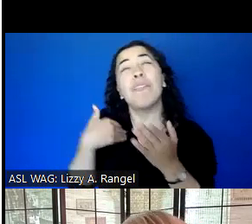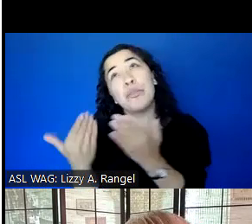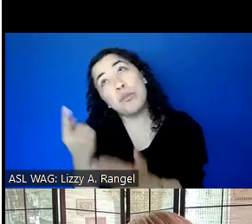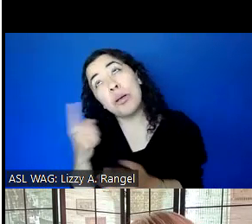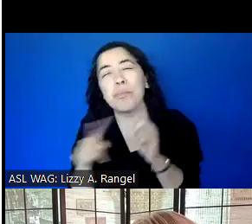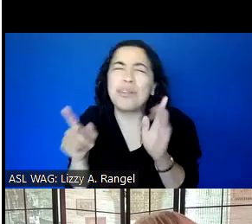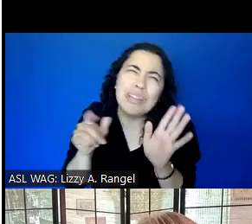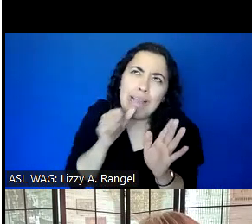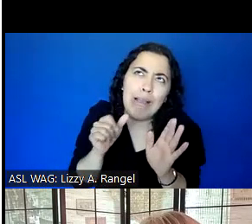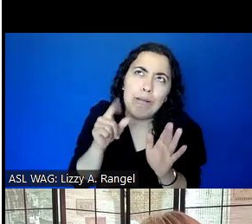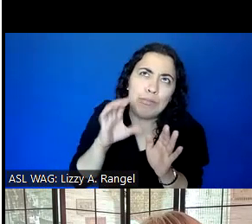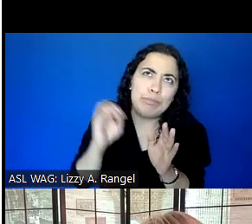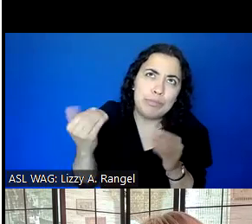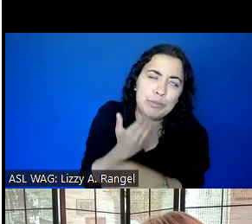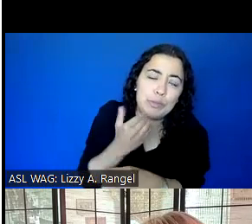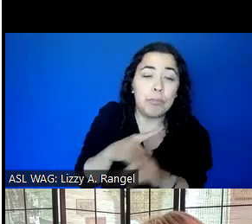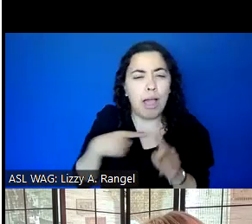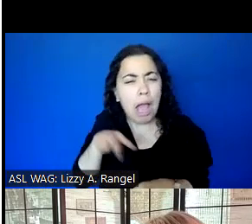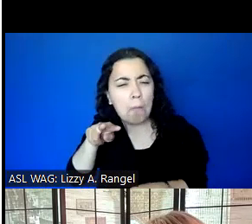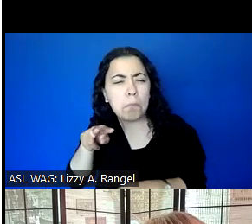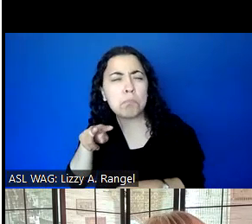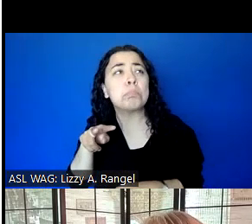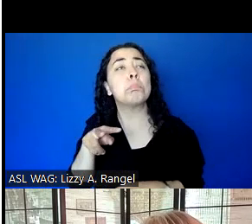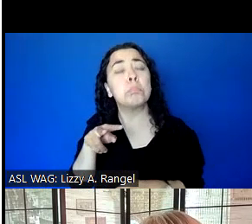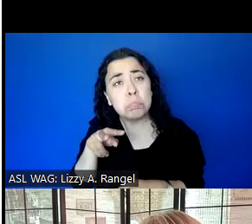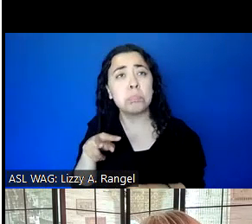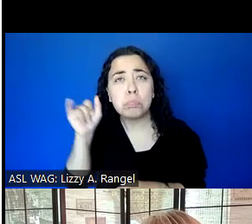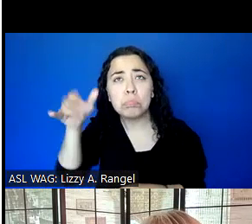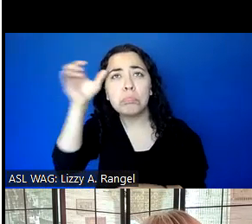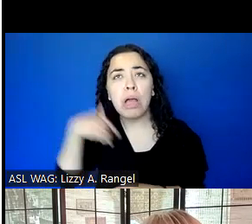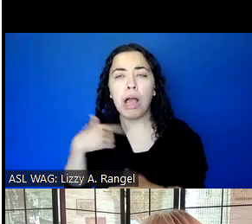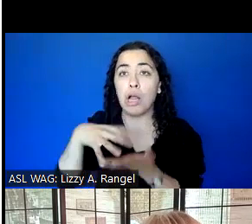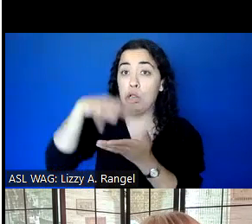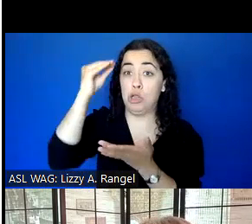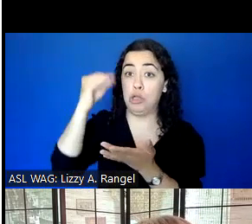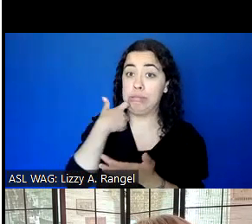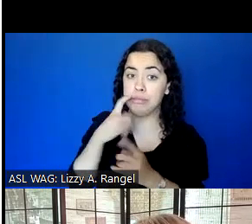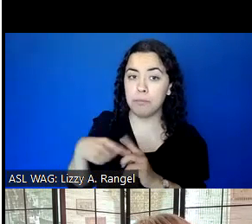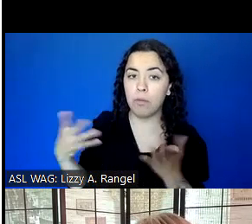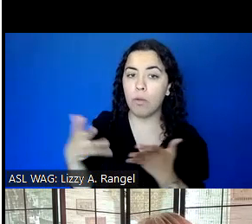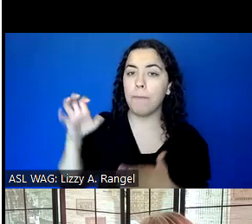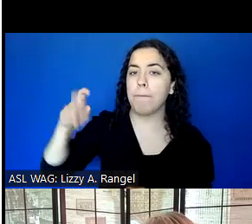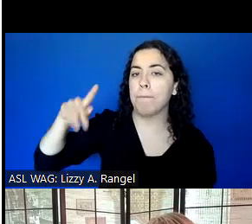There are situational disabilities, like your children running off with your mouse battery,